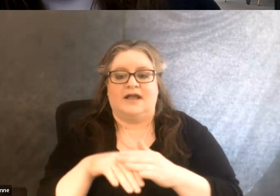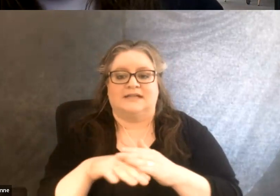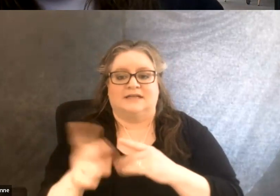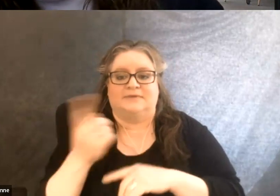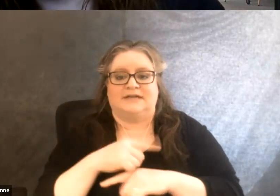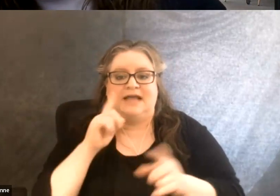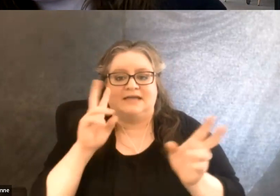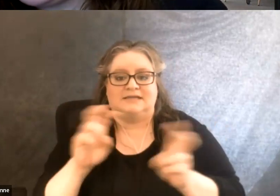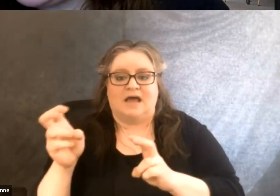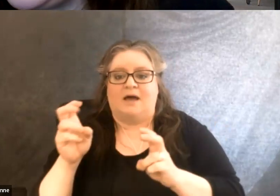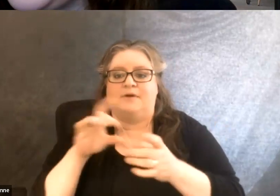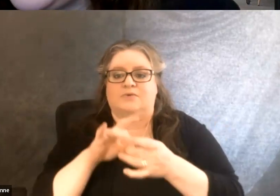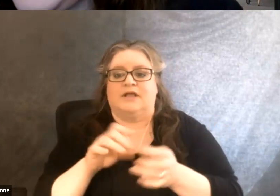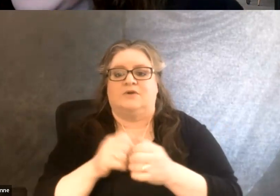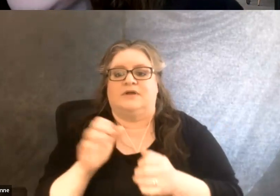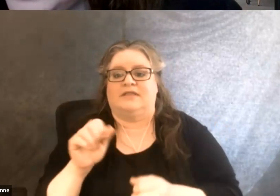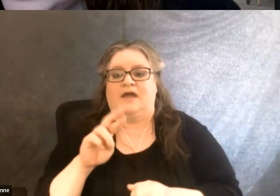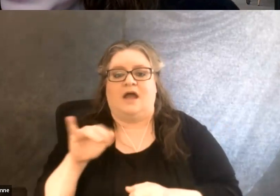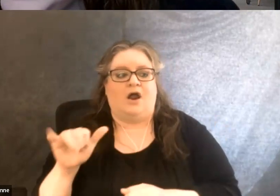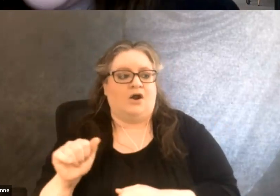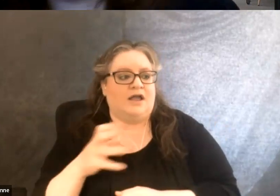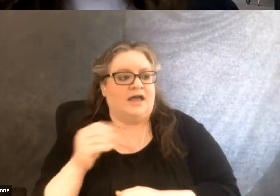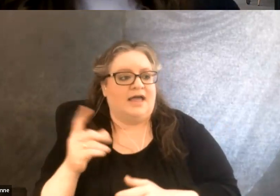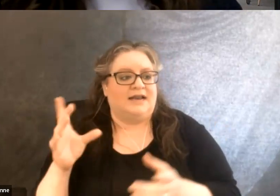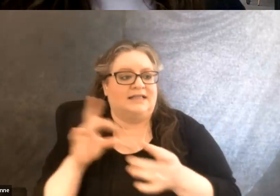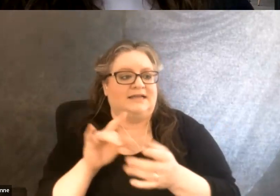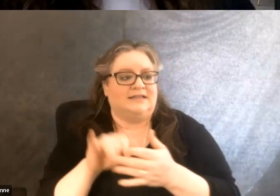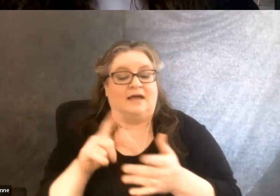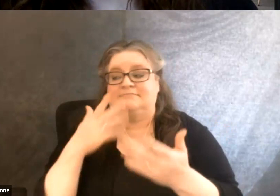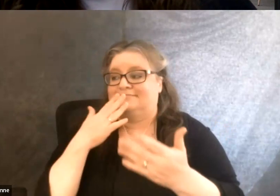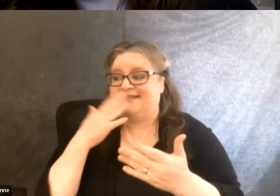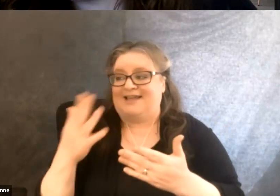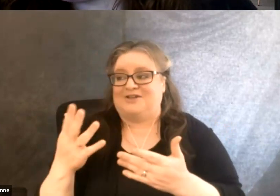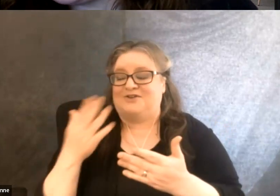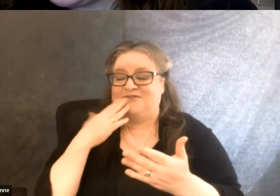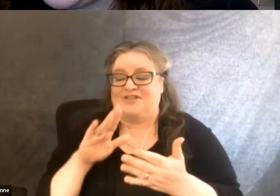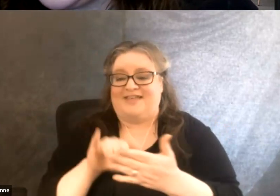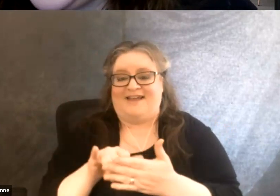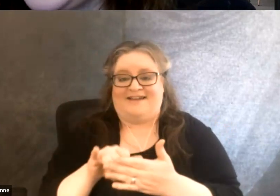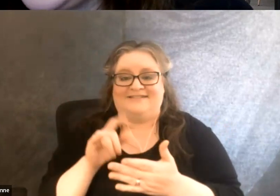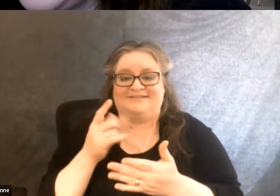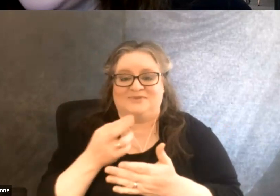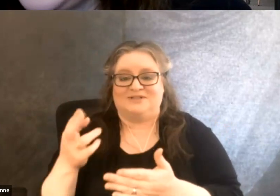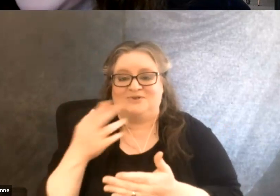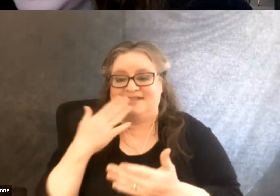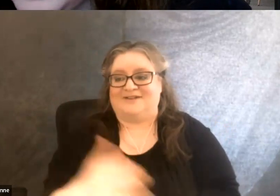related with ARIA and a link to that, so thank you for that resource as well.